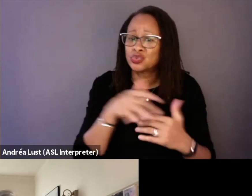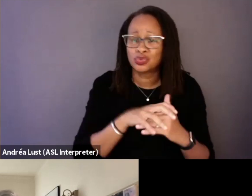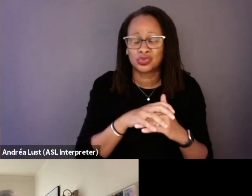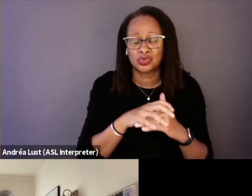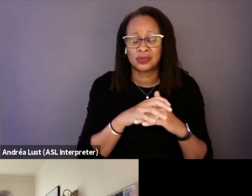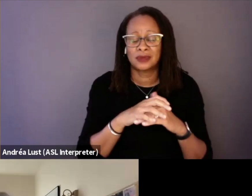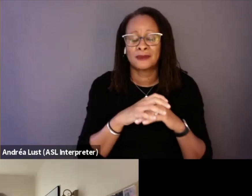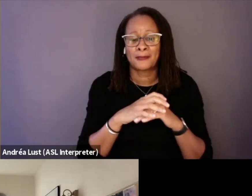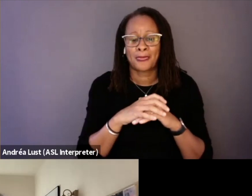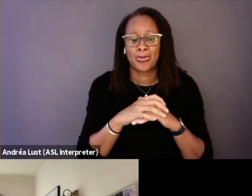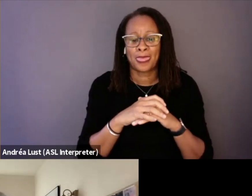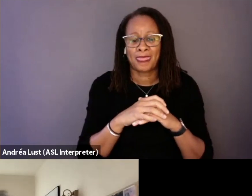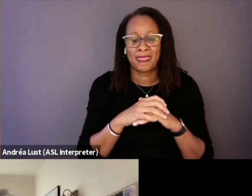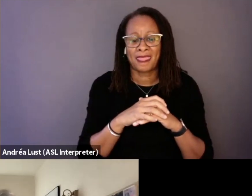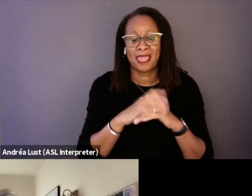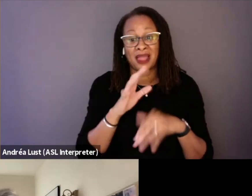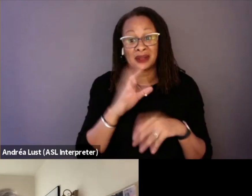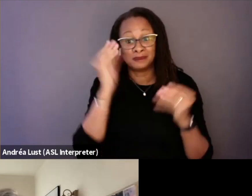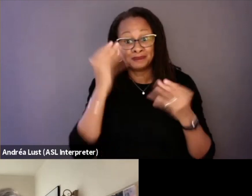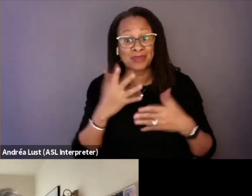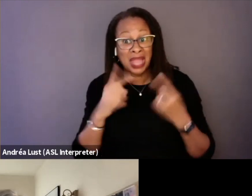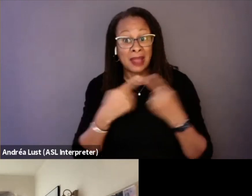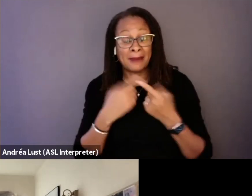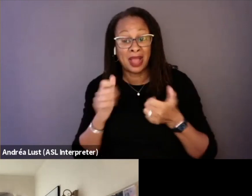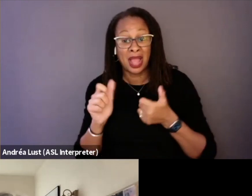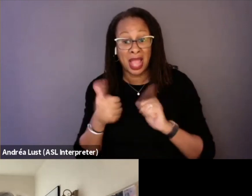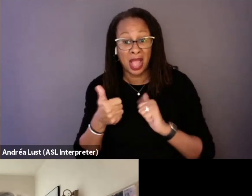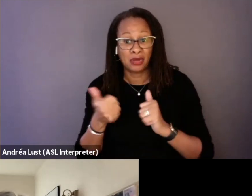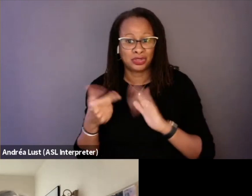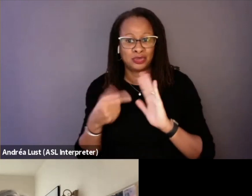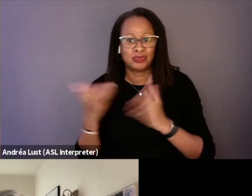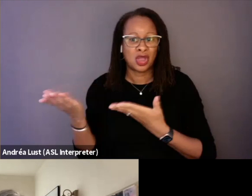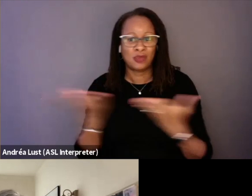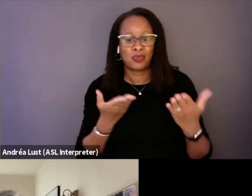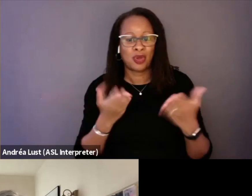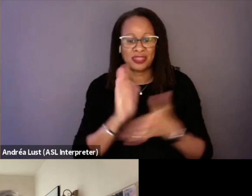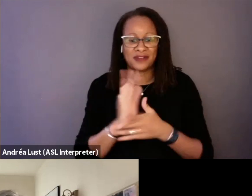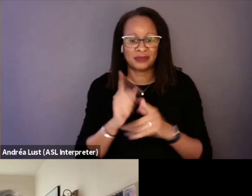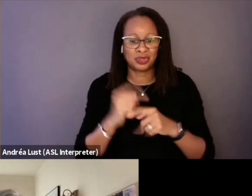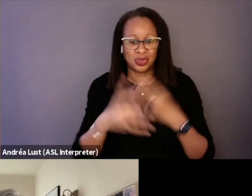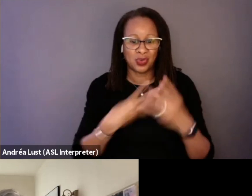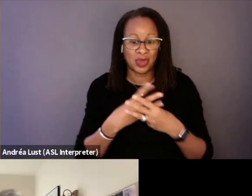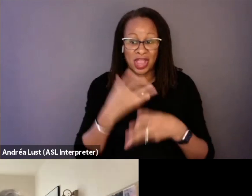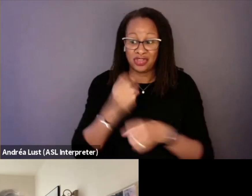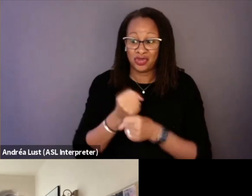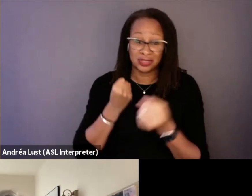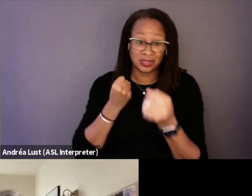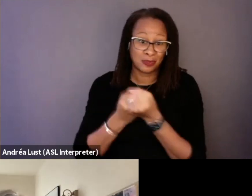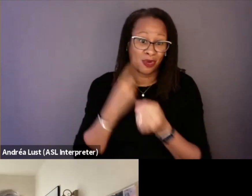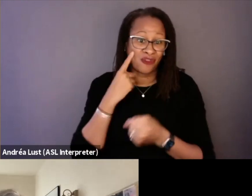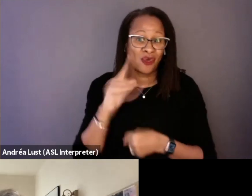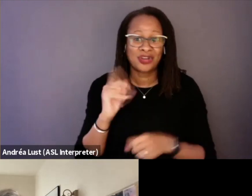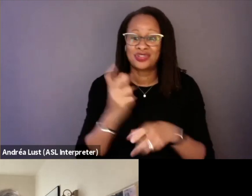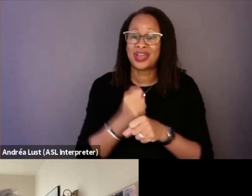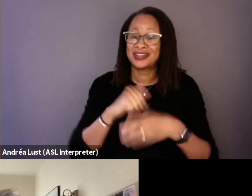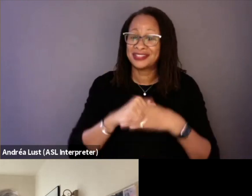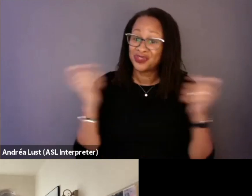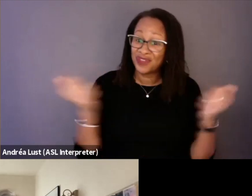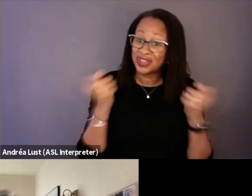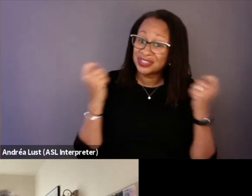So tell us about how you brought this film into the world. Okay. So you got some back and forth. You got into festivals, you got awards,